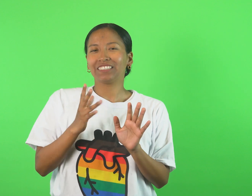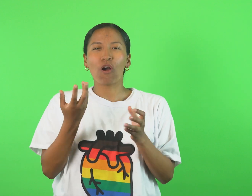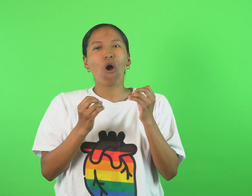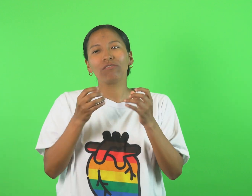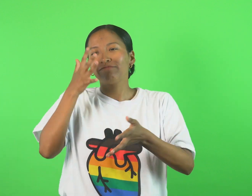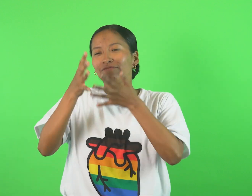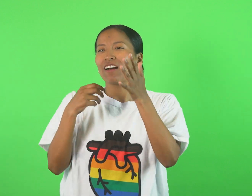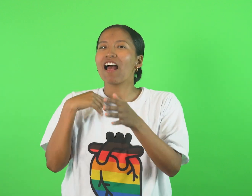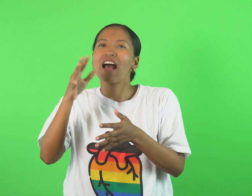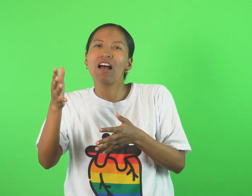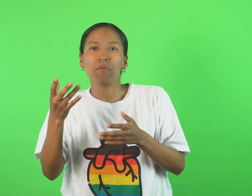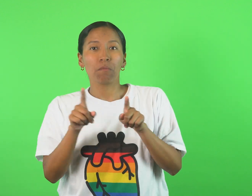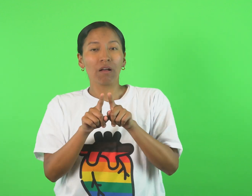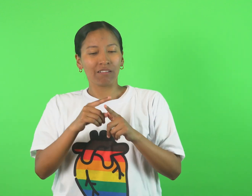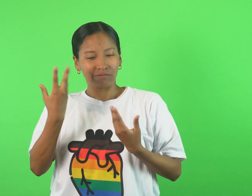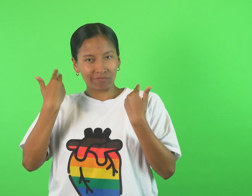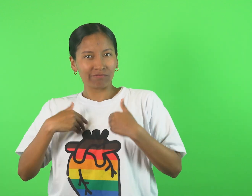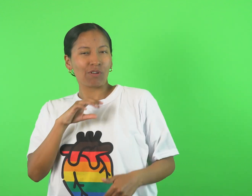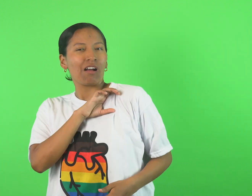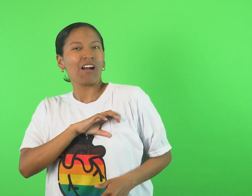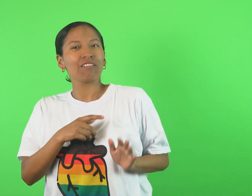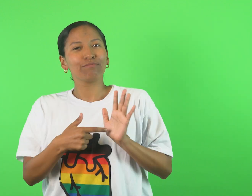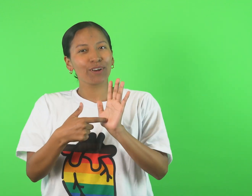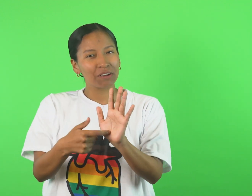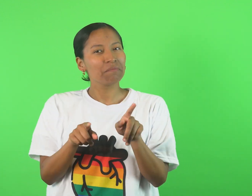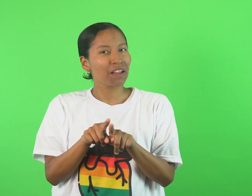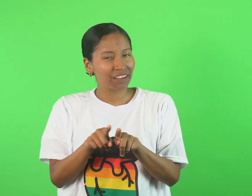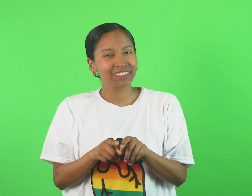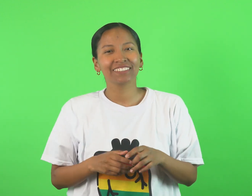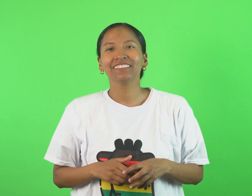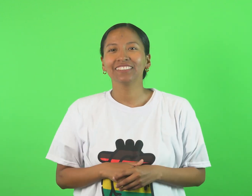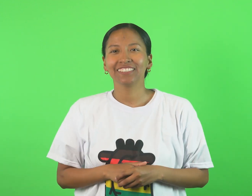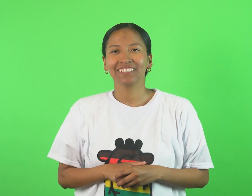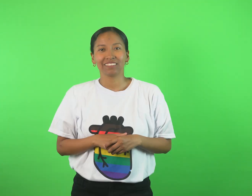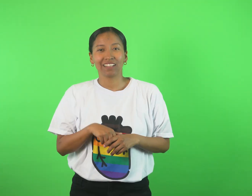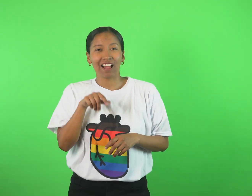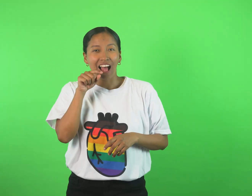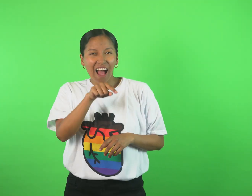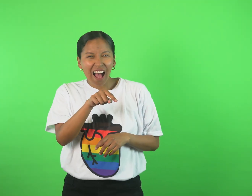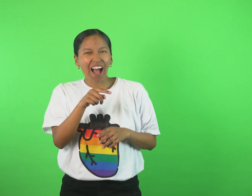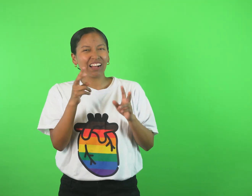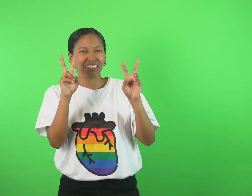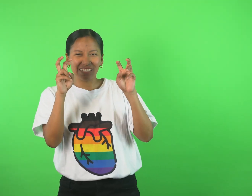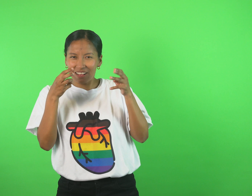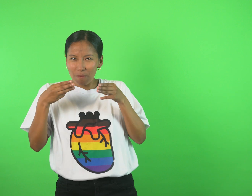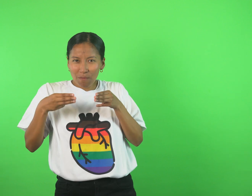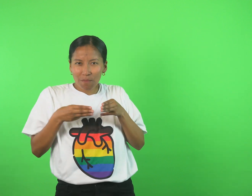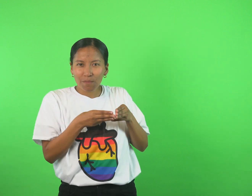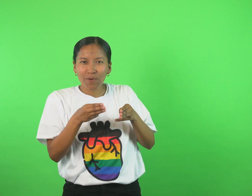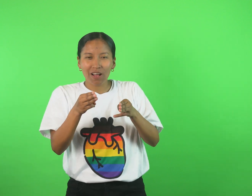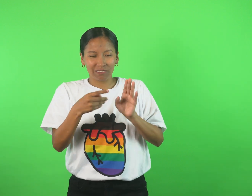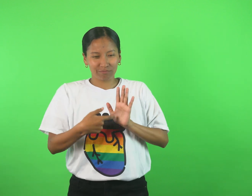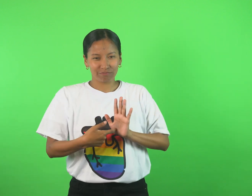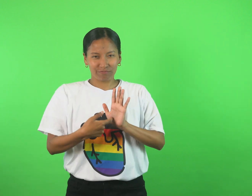and how we behave it's how we externalize